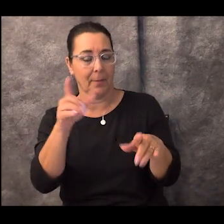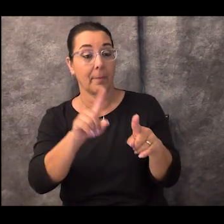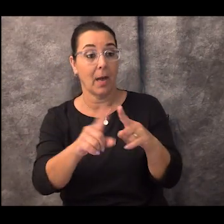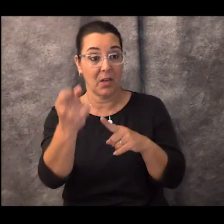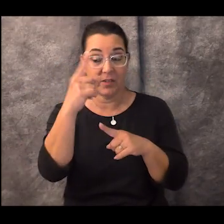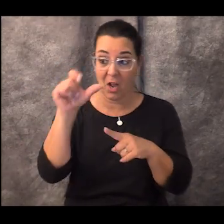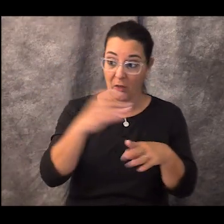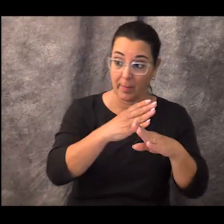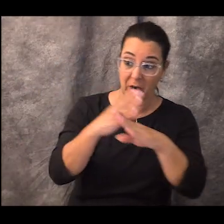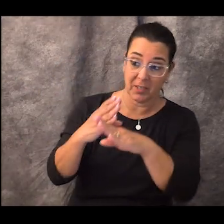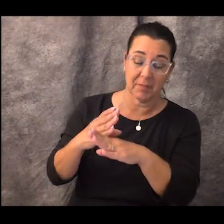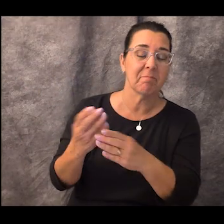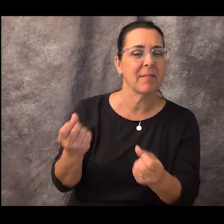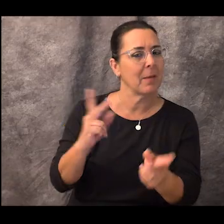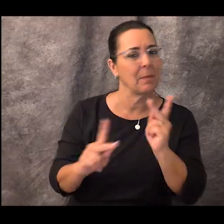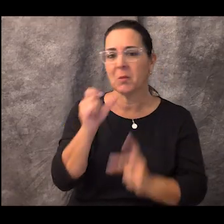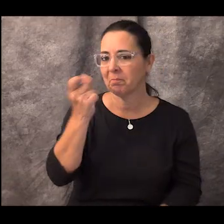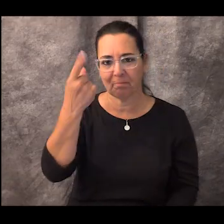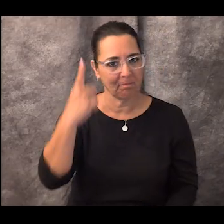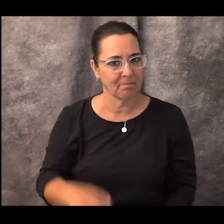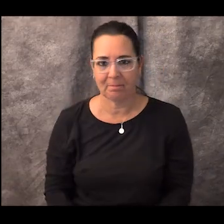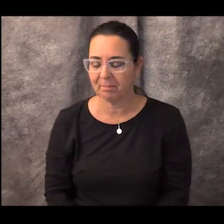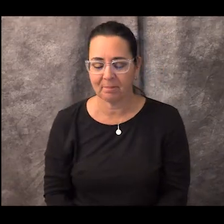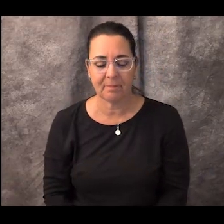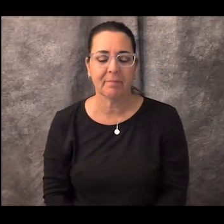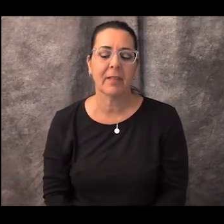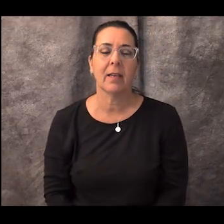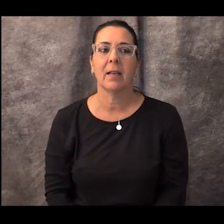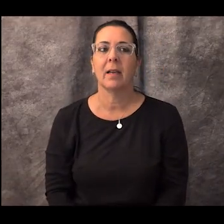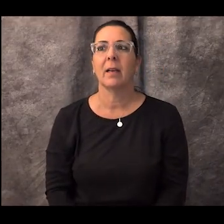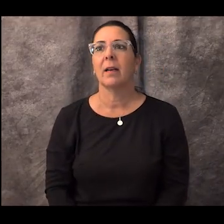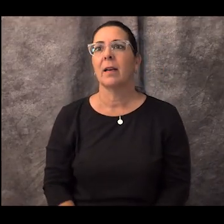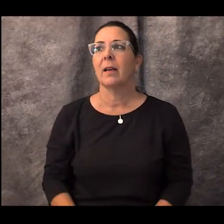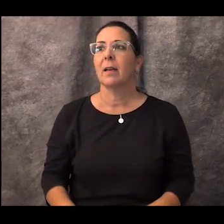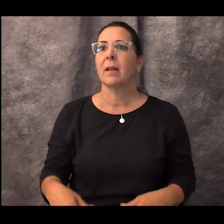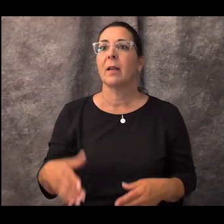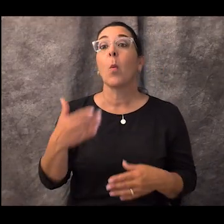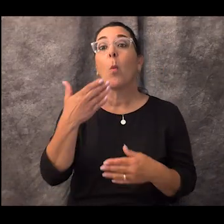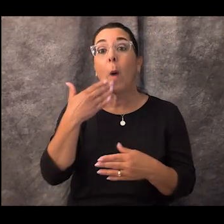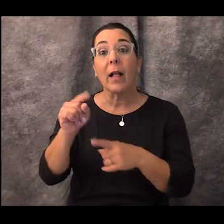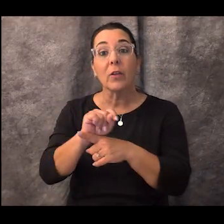that we see when, really well trained poll workers are incredibly powerful